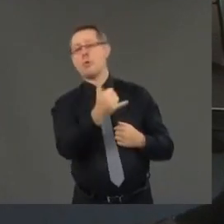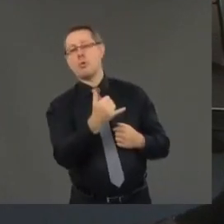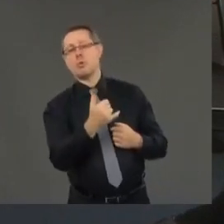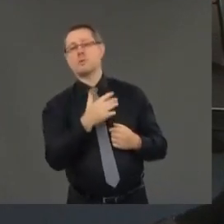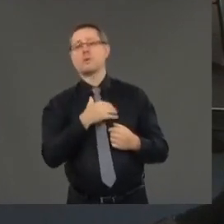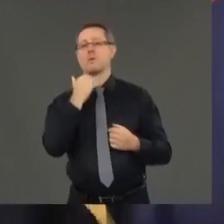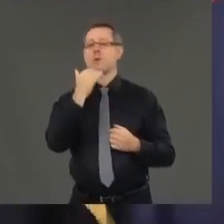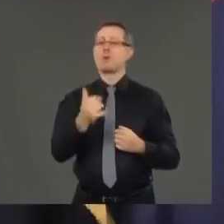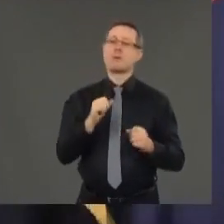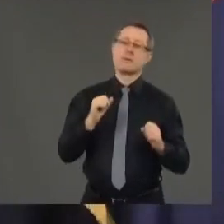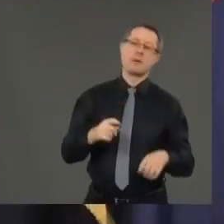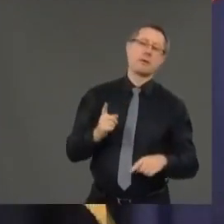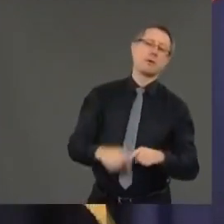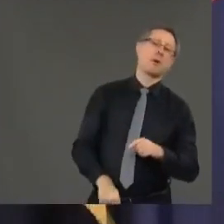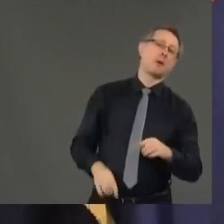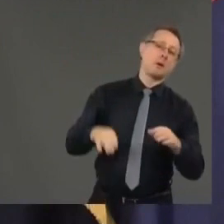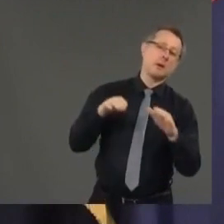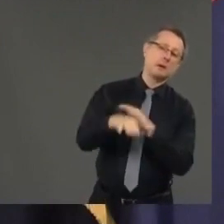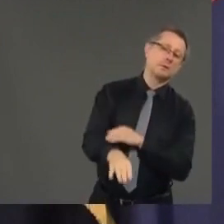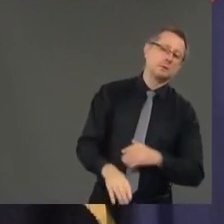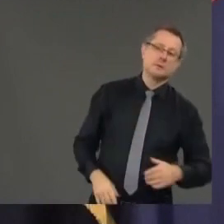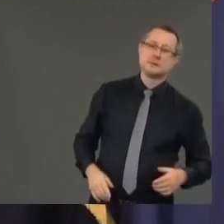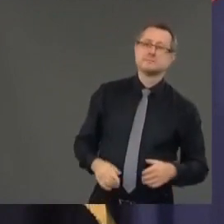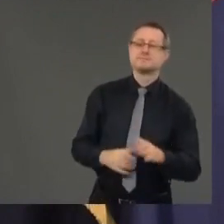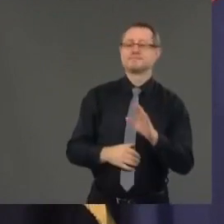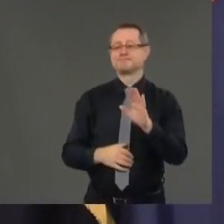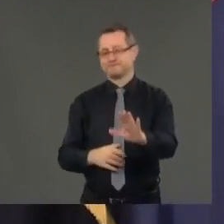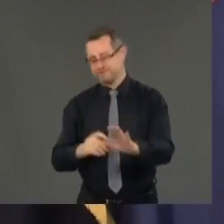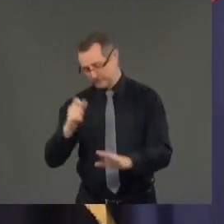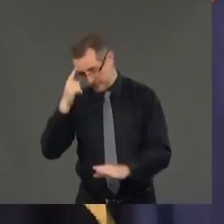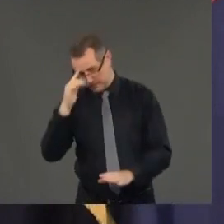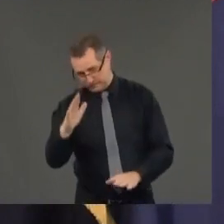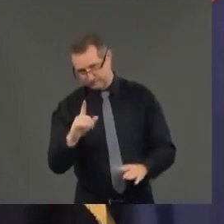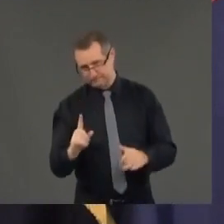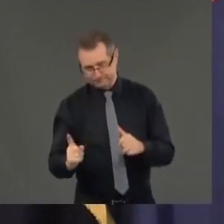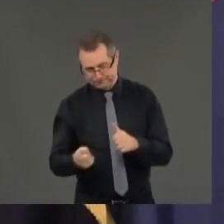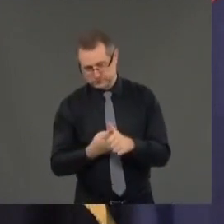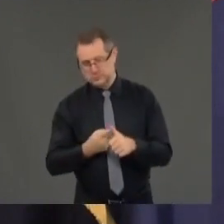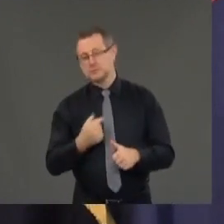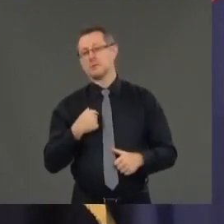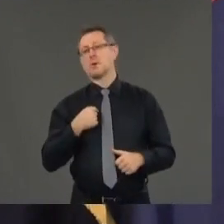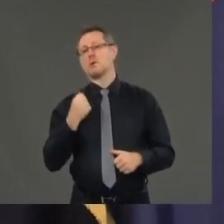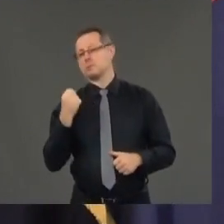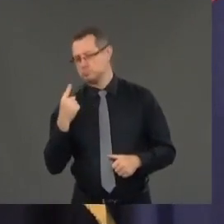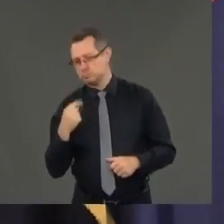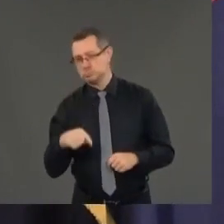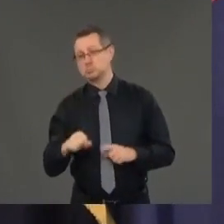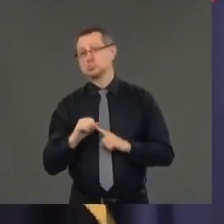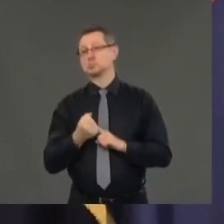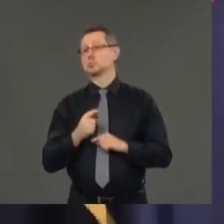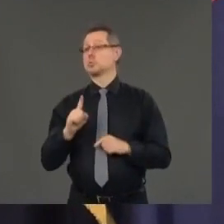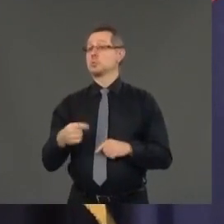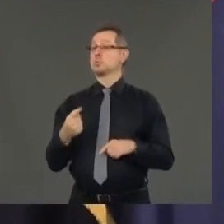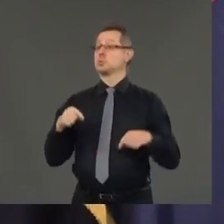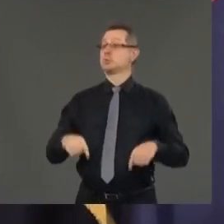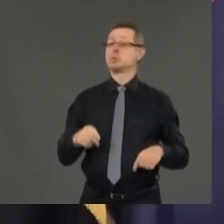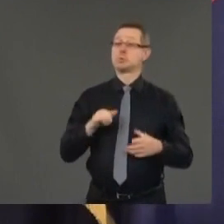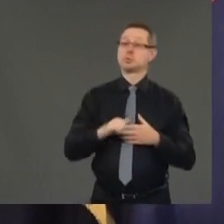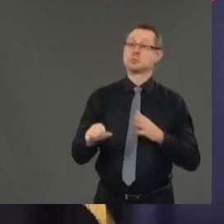AND THEY JUST STILL CANNOT GET --